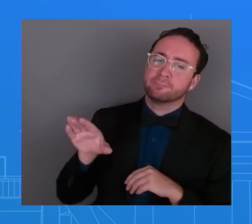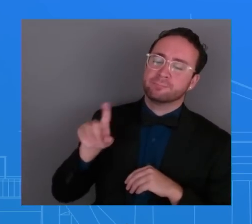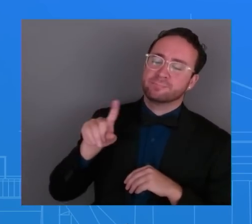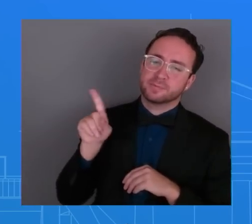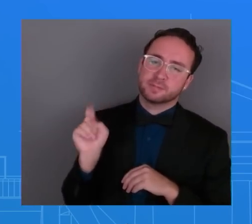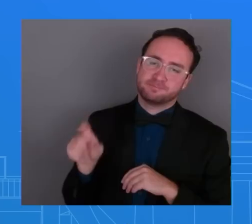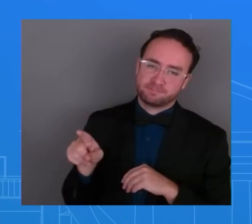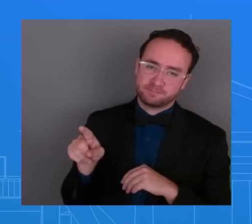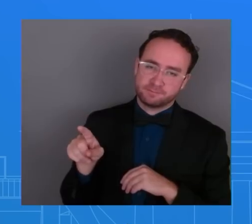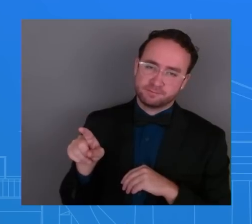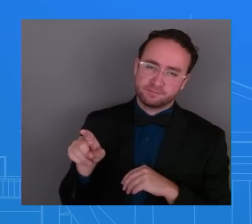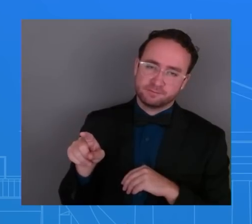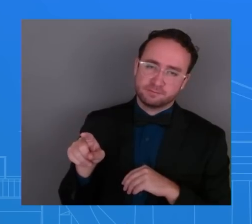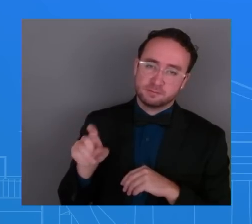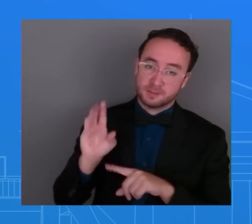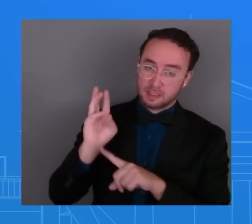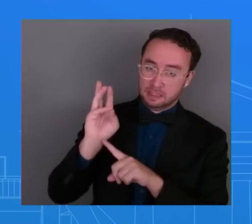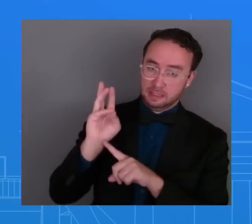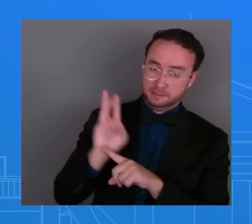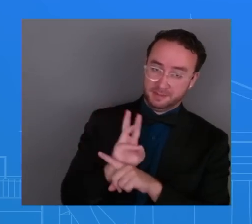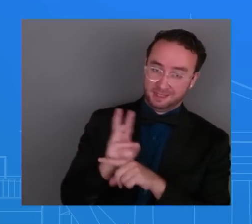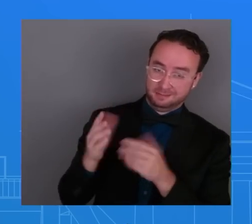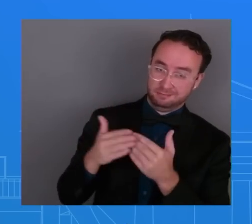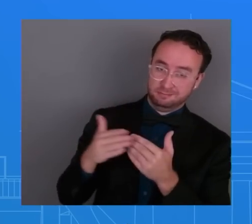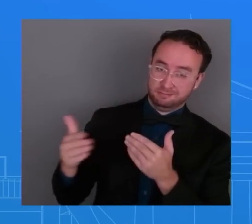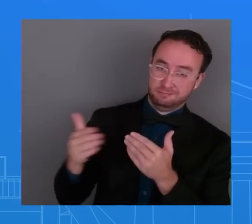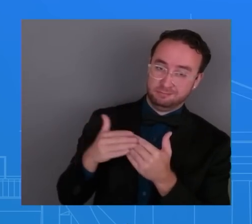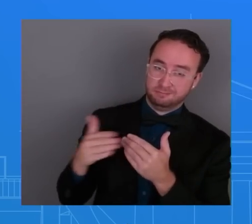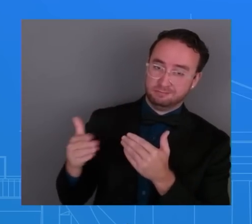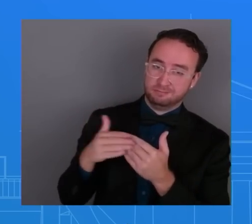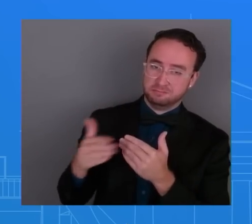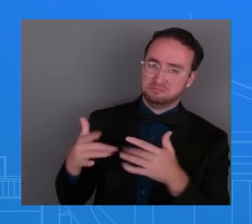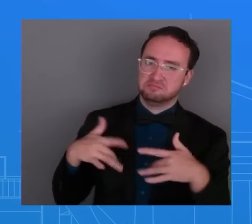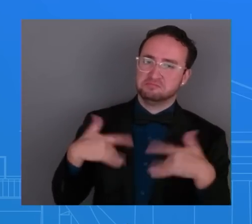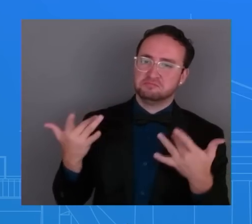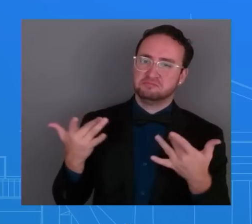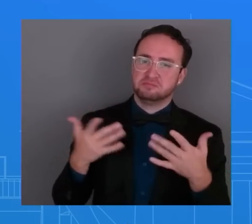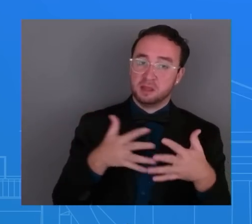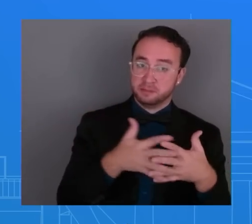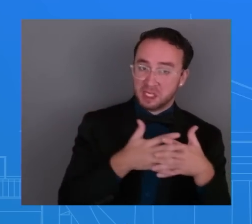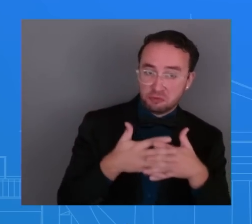Ms. Jean-Pierre: So, look, the president views our relationship -- the United States' relationship with India